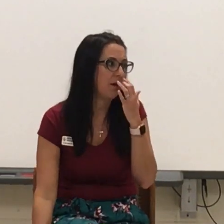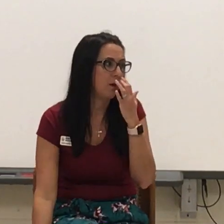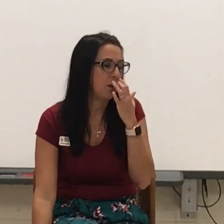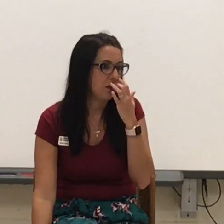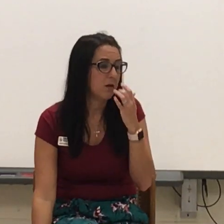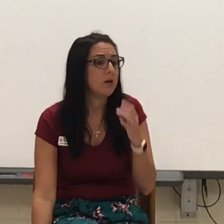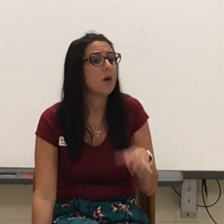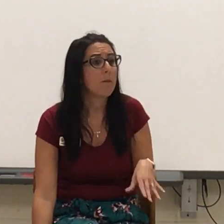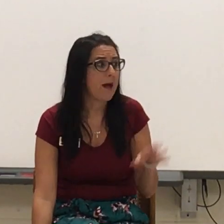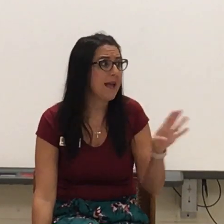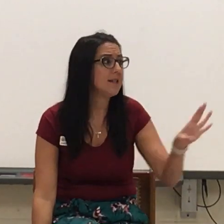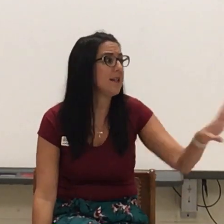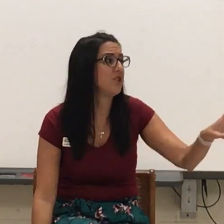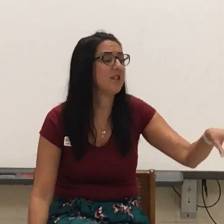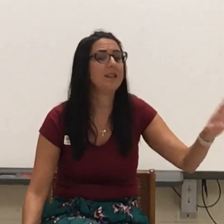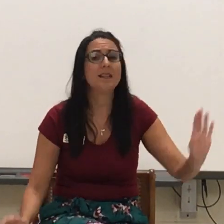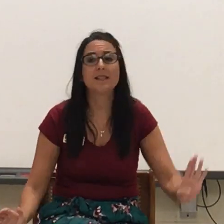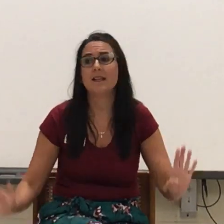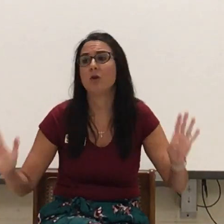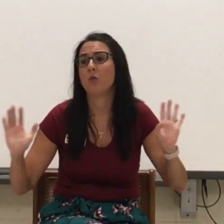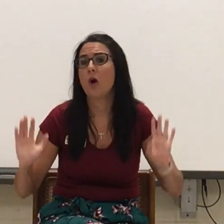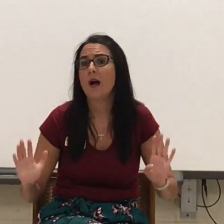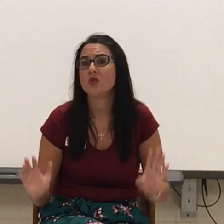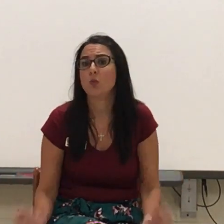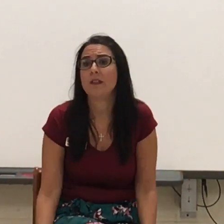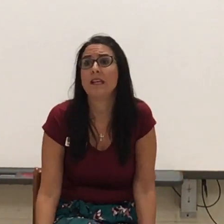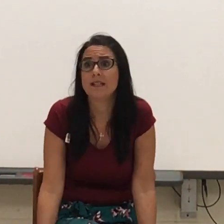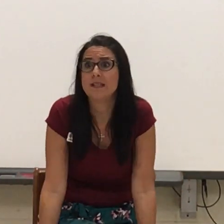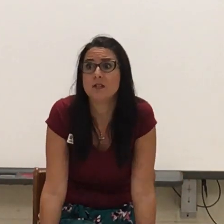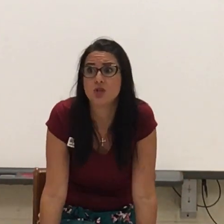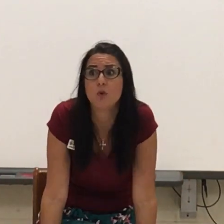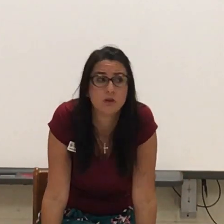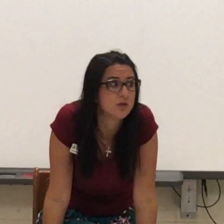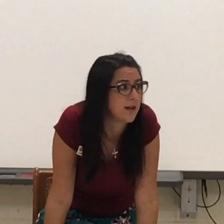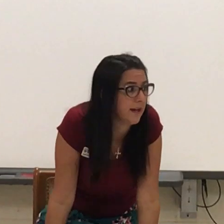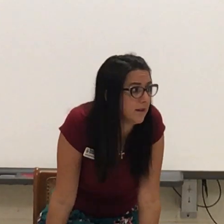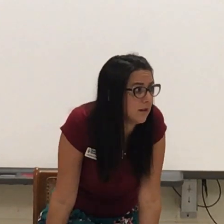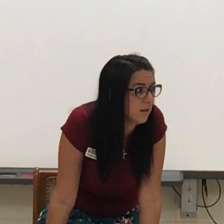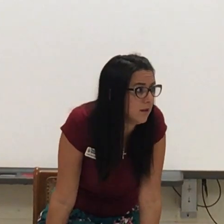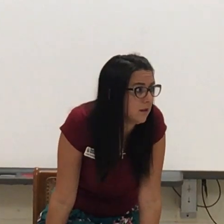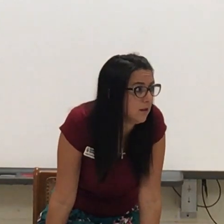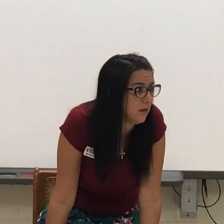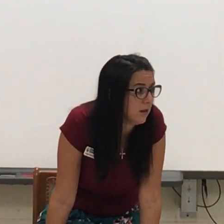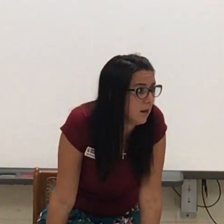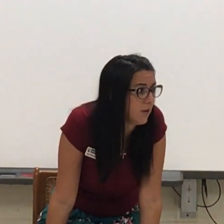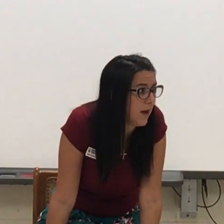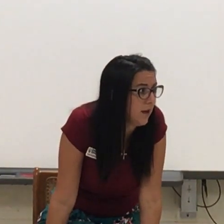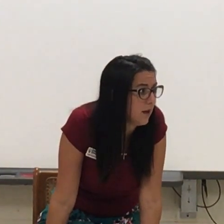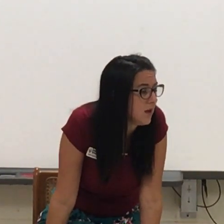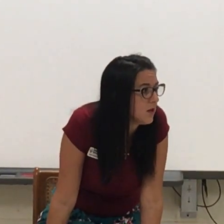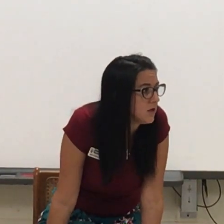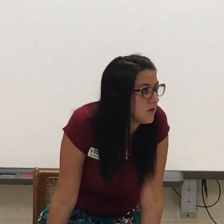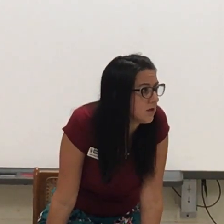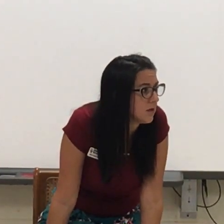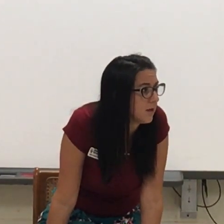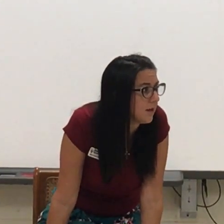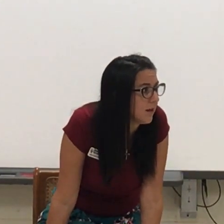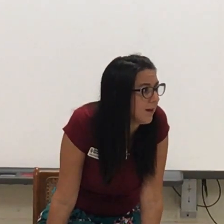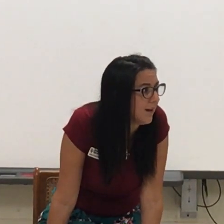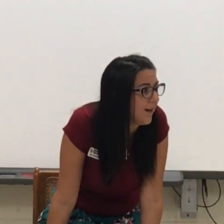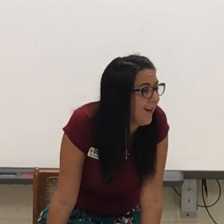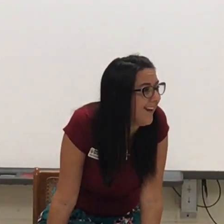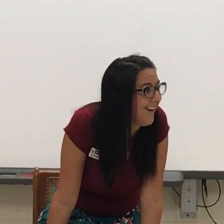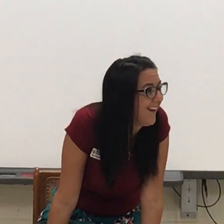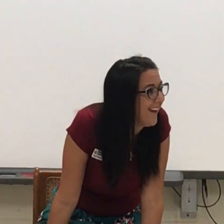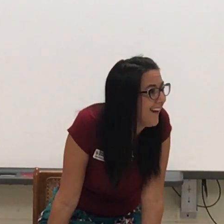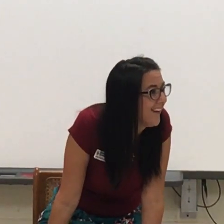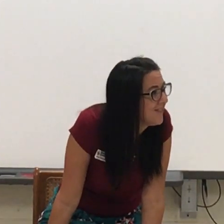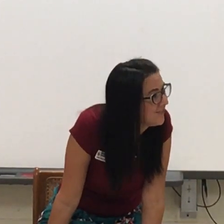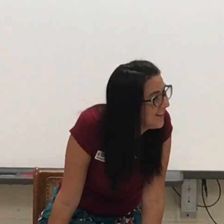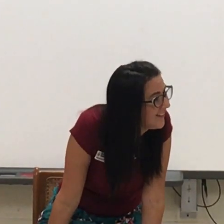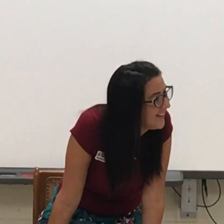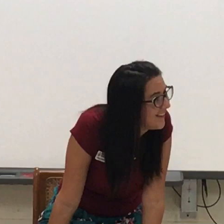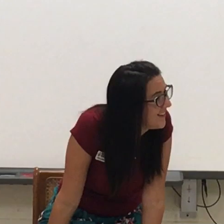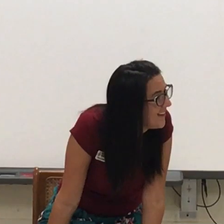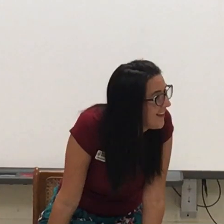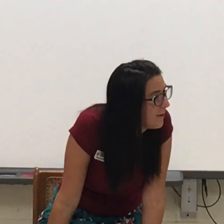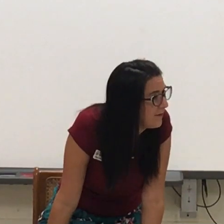Pay attention... listen or watch with the intent to understand. Ok... huh? Am I frustrating